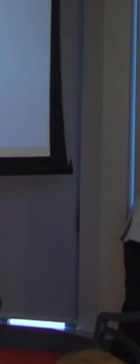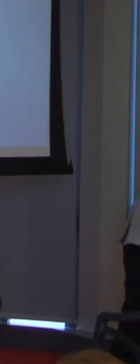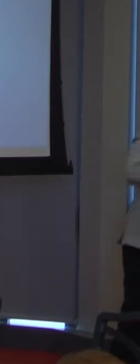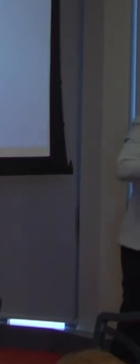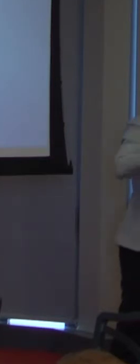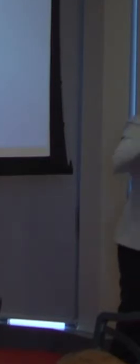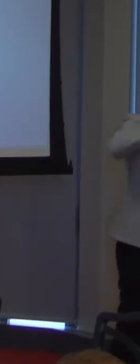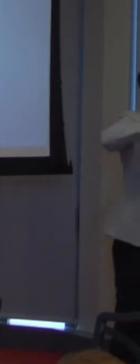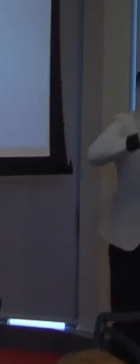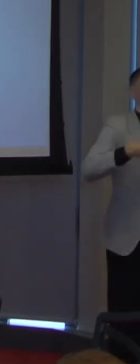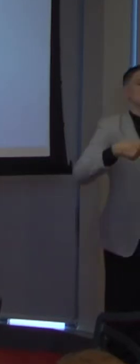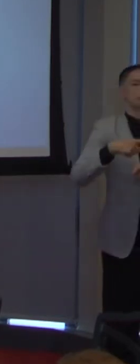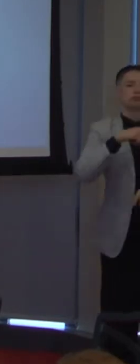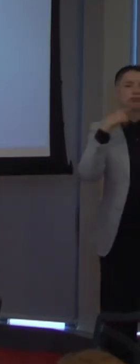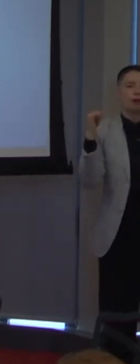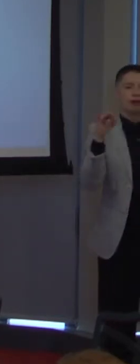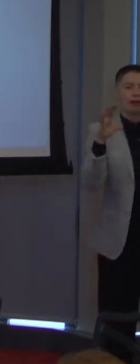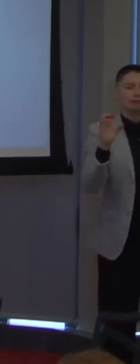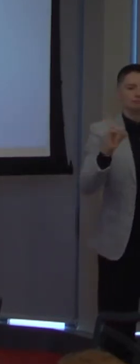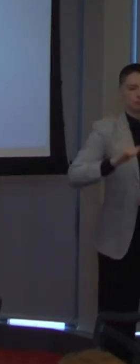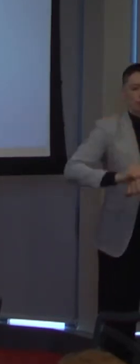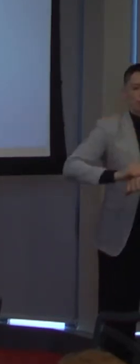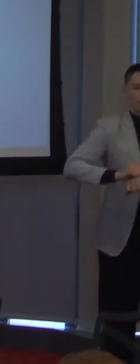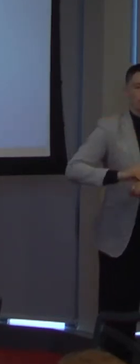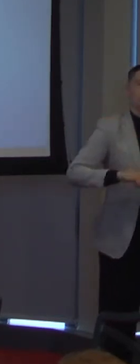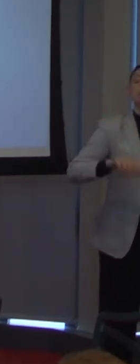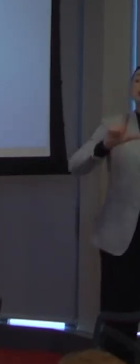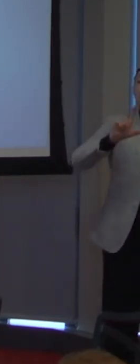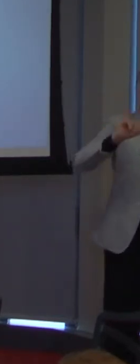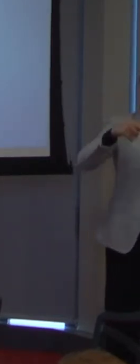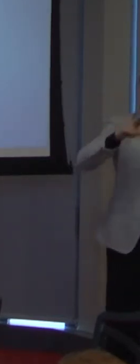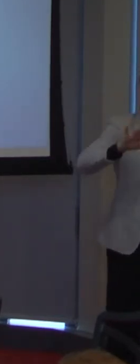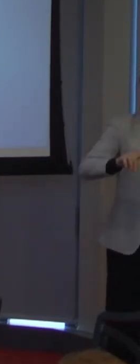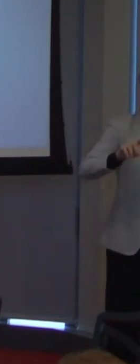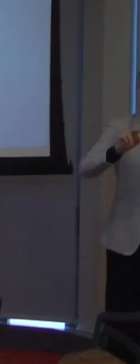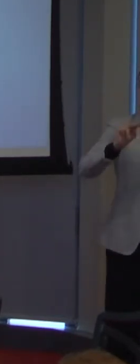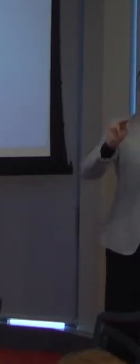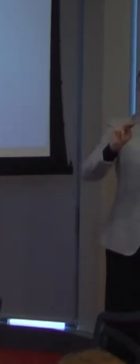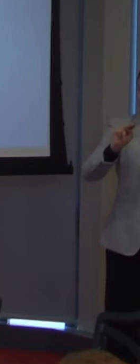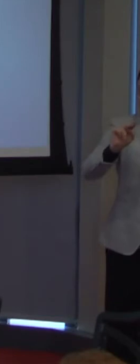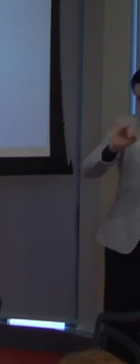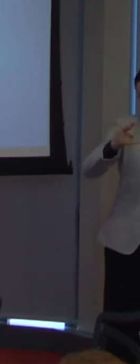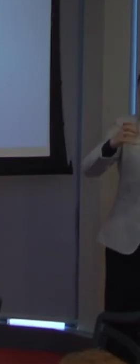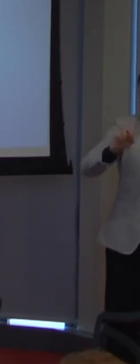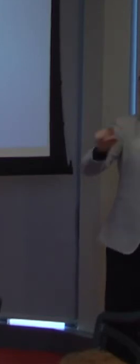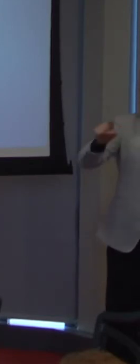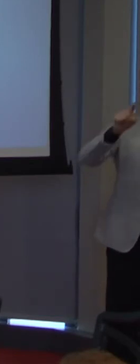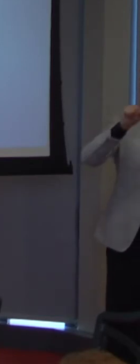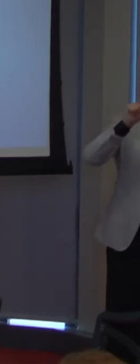and it's a solid, so they can see it, whereas liquid nitrogen, you never really see it in that liquid form real easily,